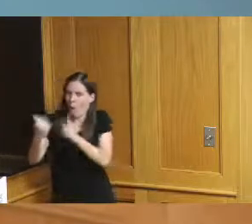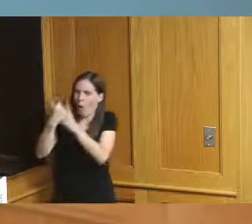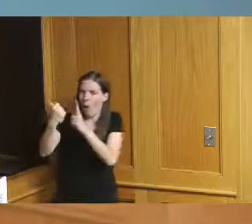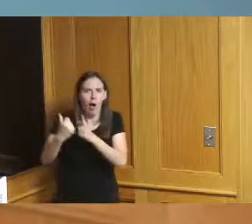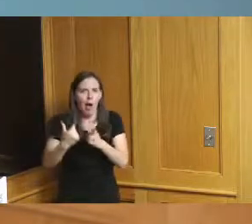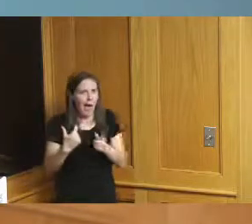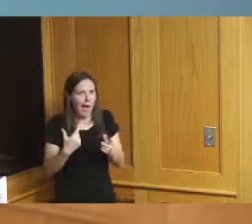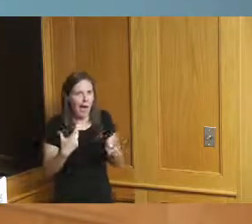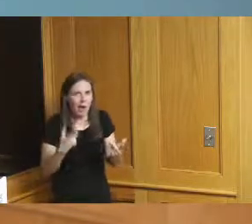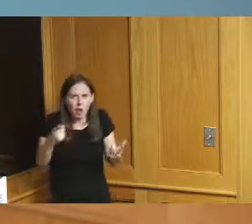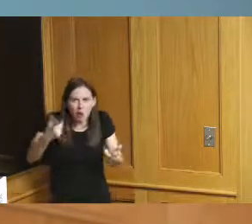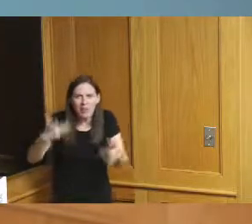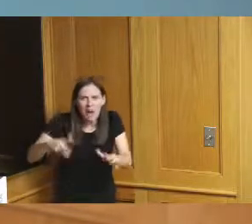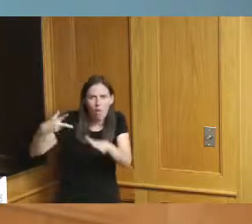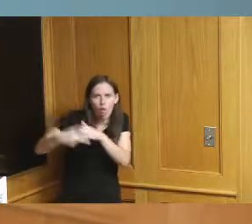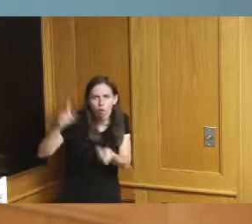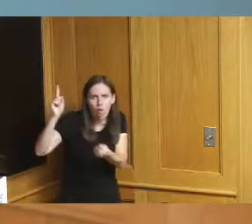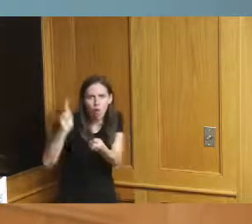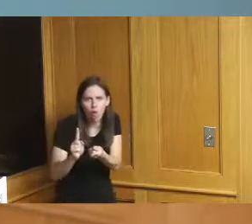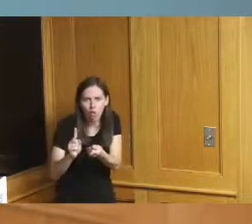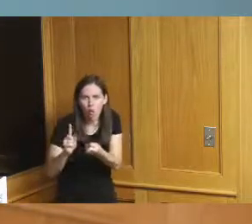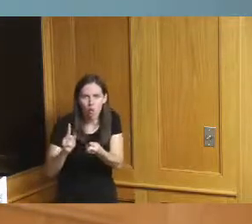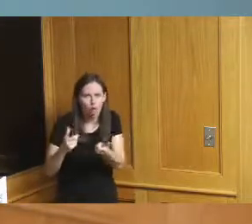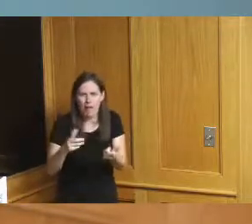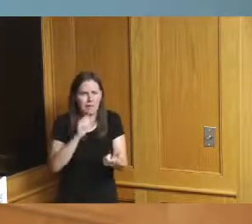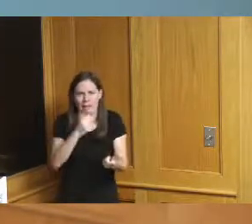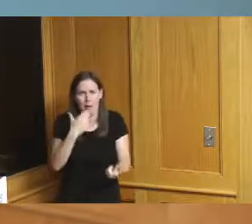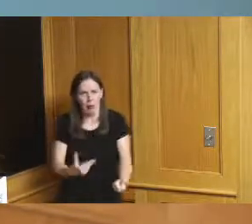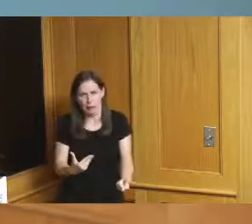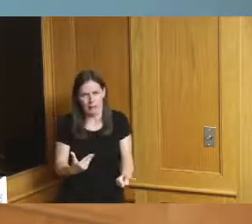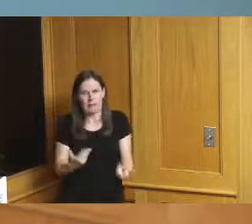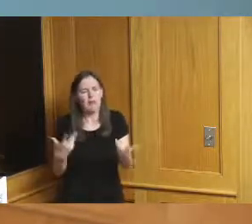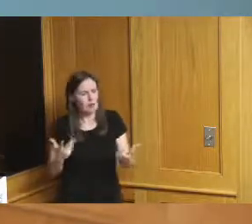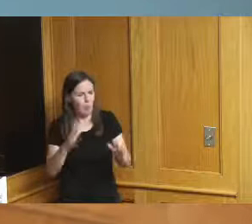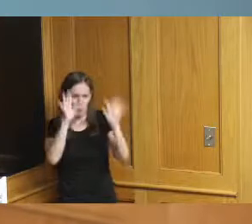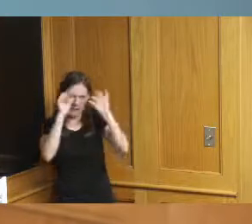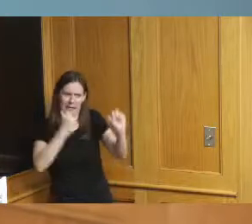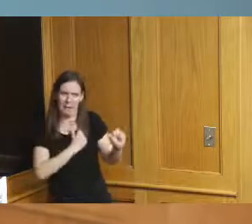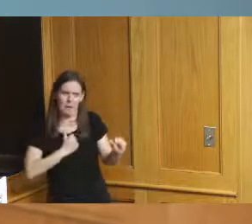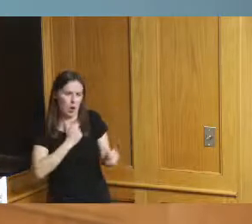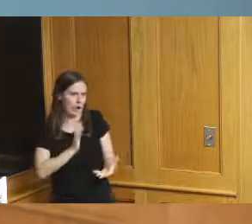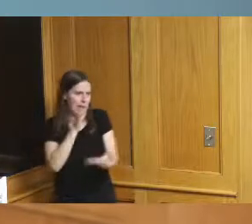only delivering two dresses so Madam President I'm sorry to interrupt there i just i don't